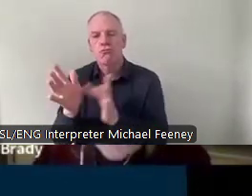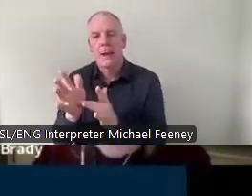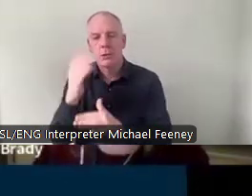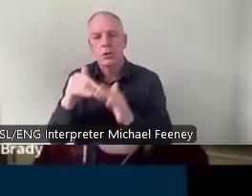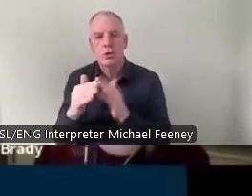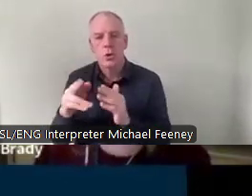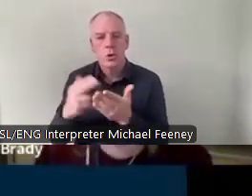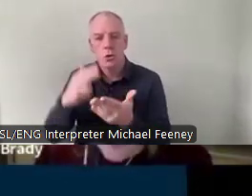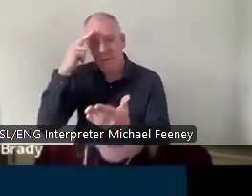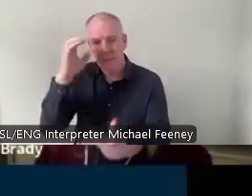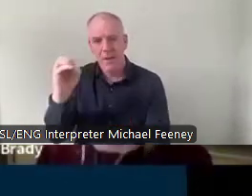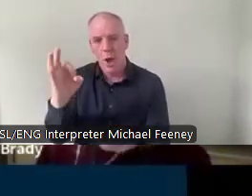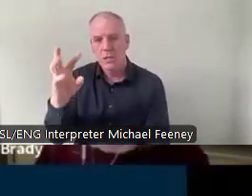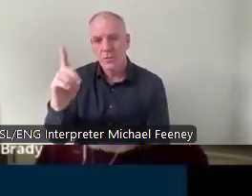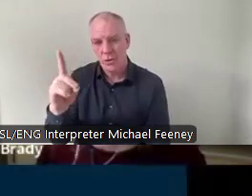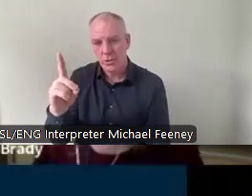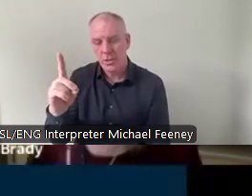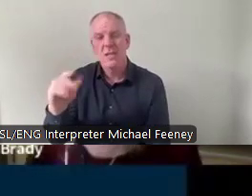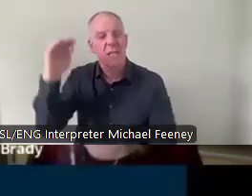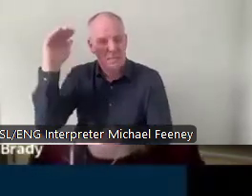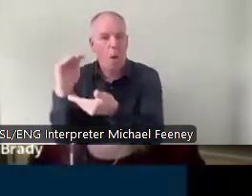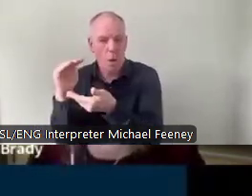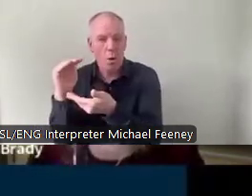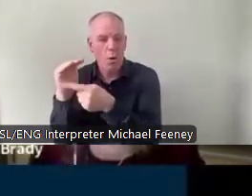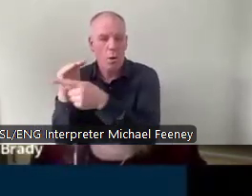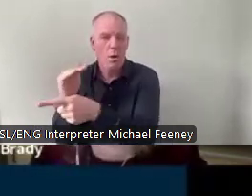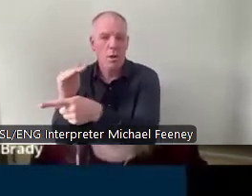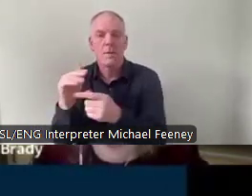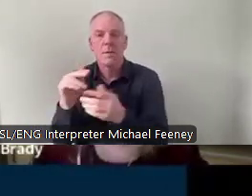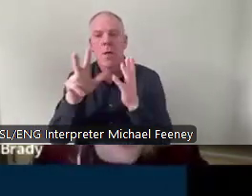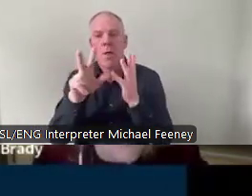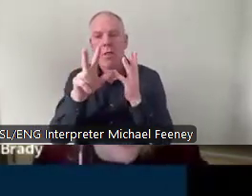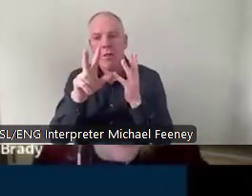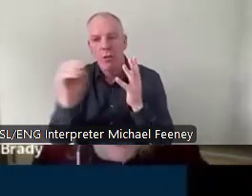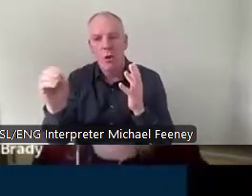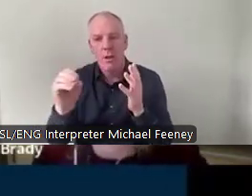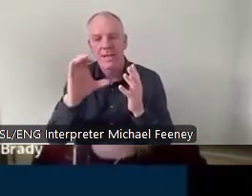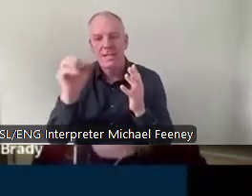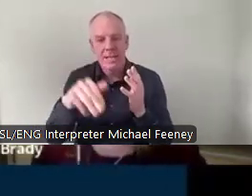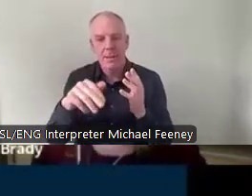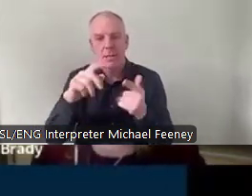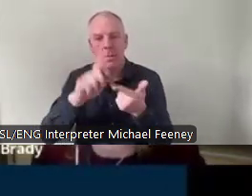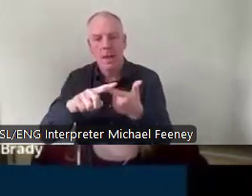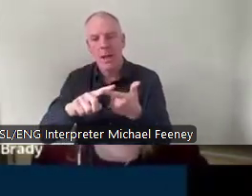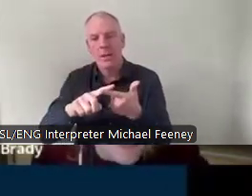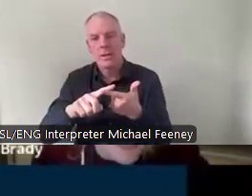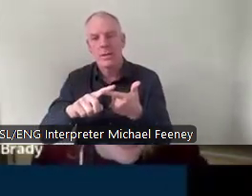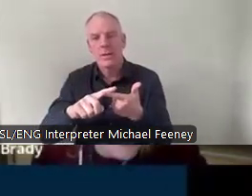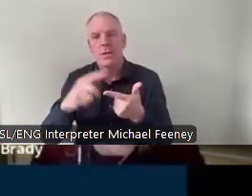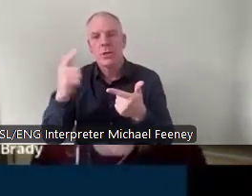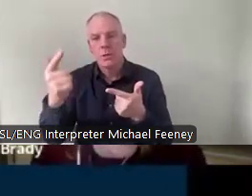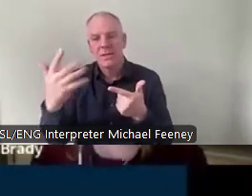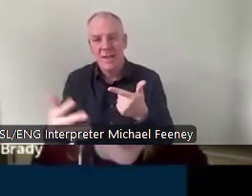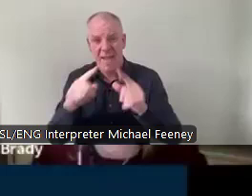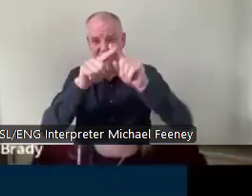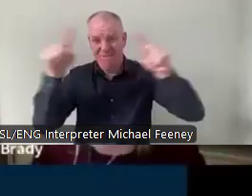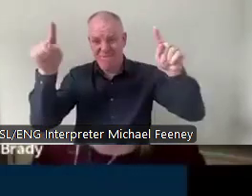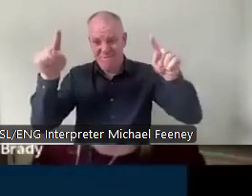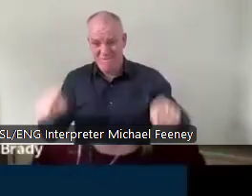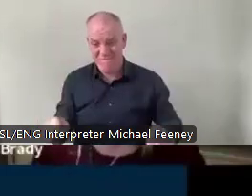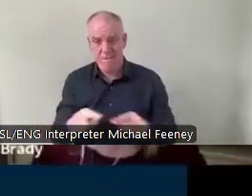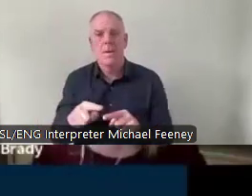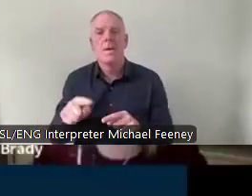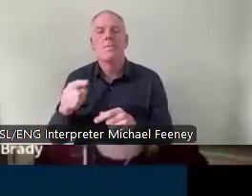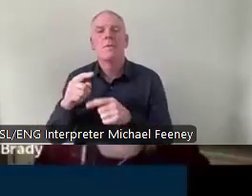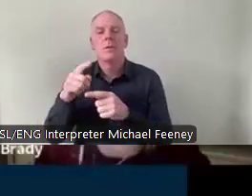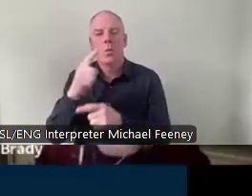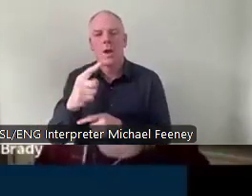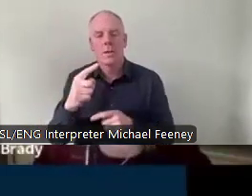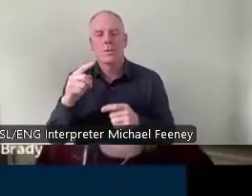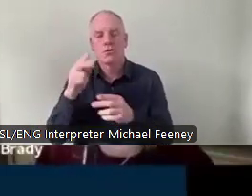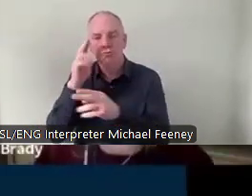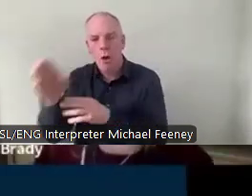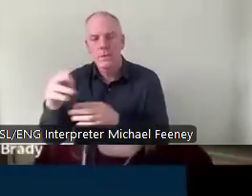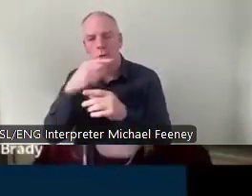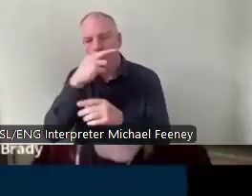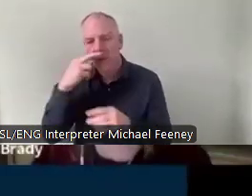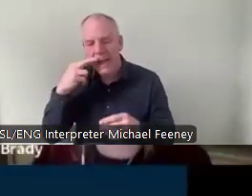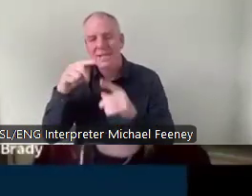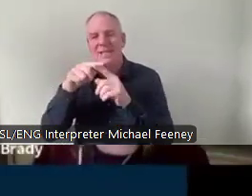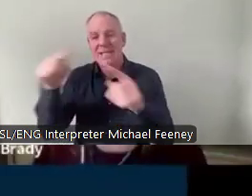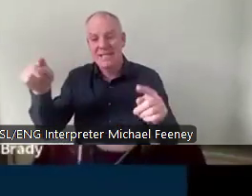in date, but much smaller in size. So this one is 30 by 20.5 centimetres, versus Crossing of the Red Seas 125 by 157 centimetres. So the Christ Church painting